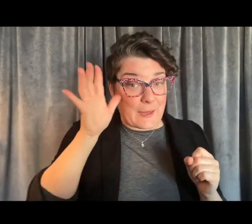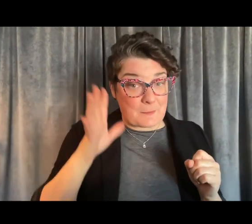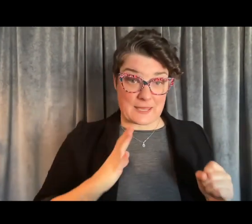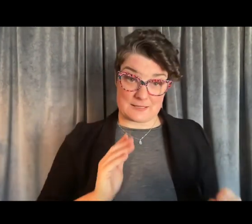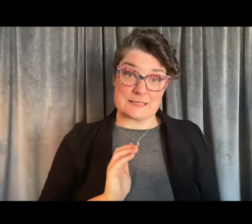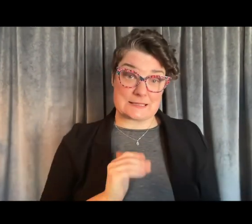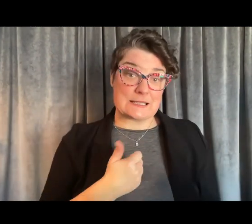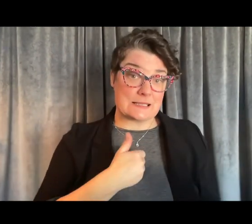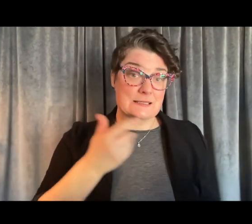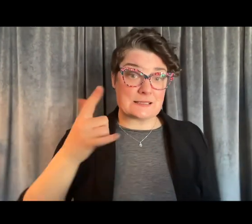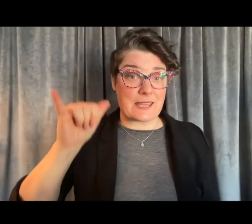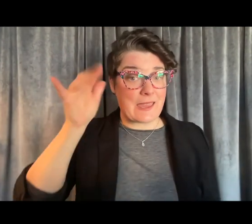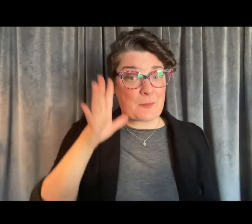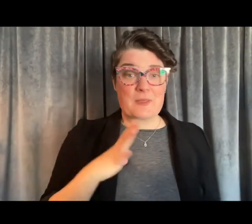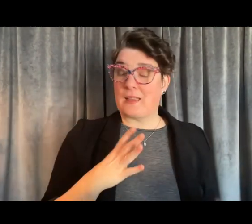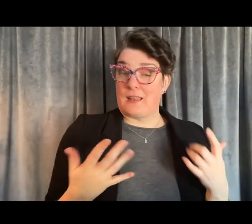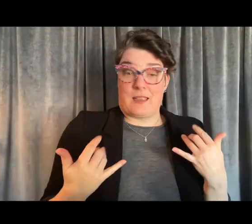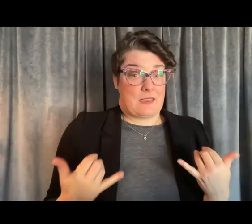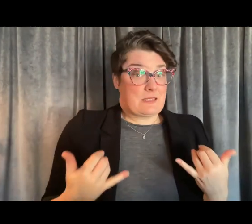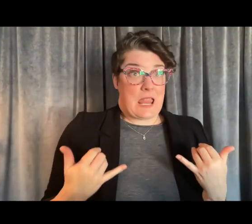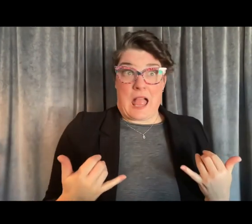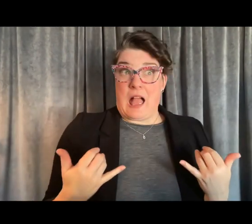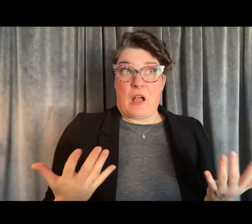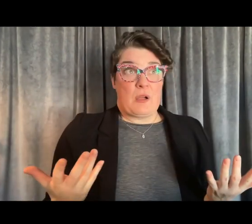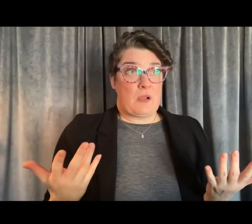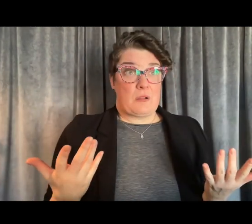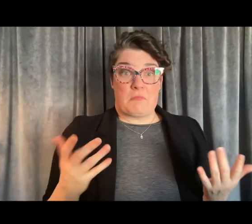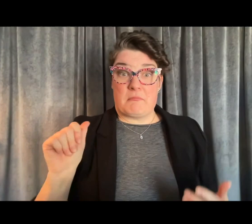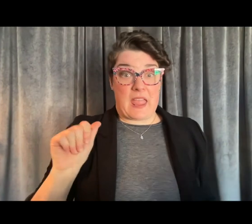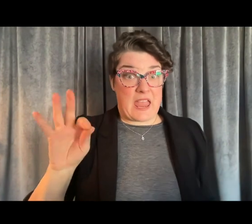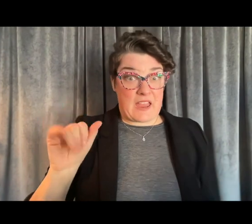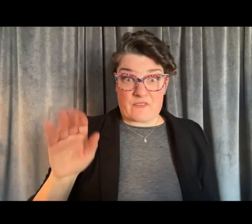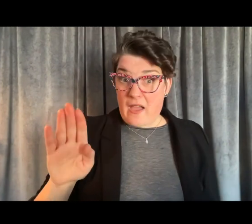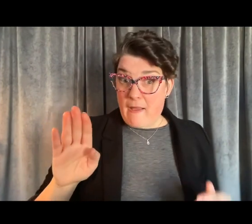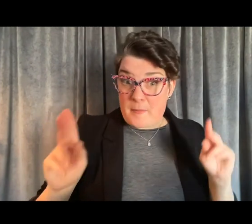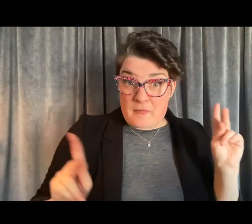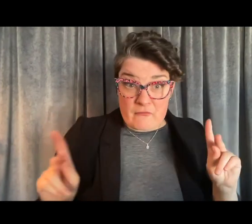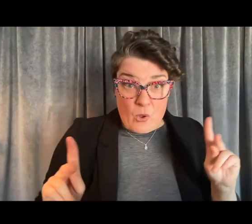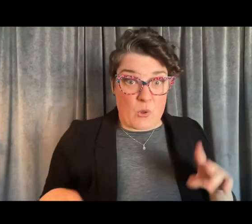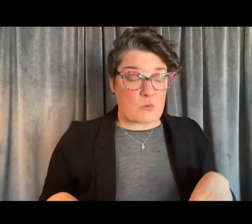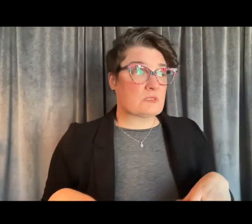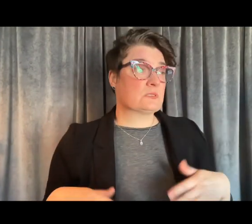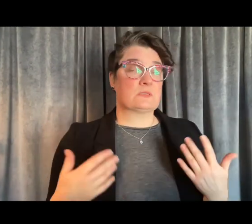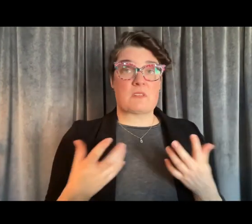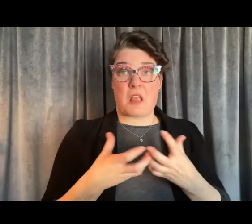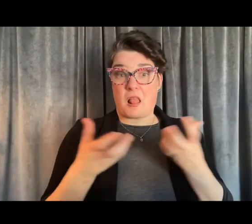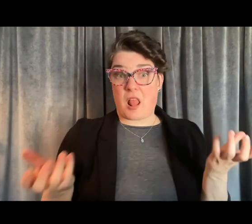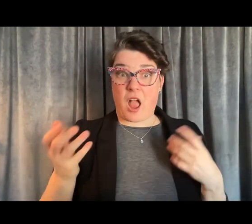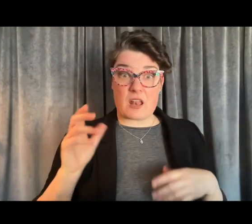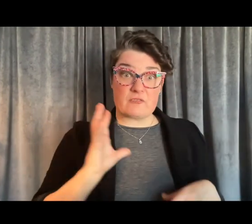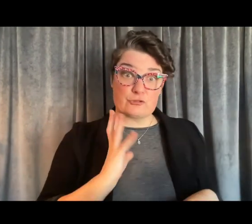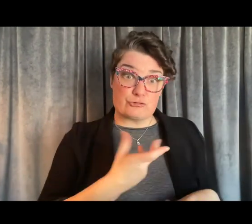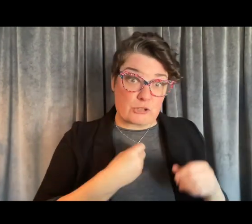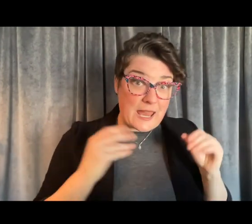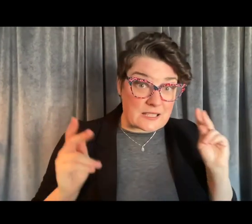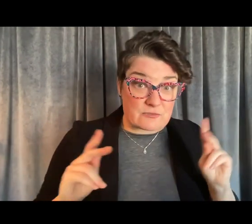And now it's really, there's a lot of AFAB folks. There's a lot of trans folks. there's more people of color.